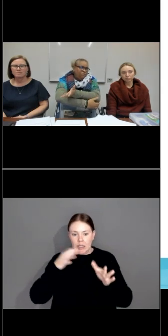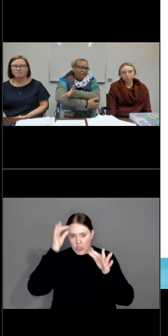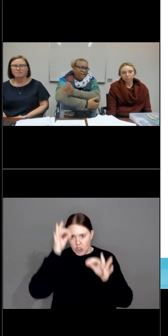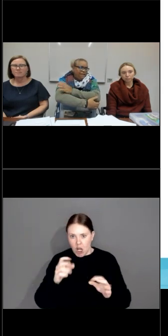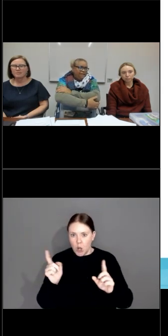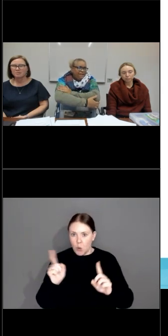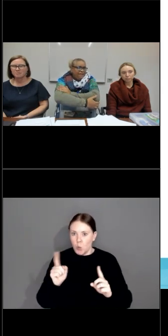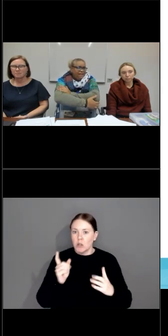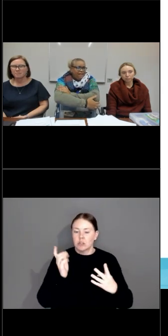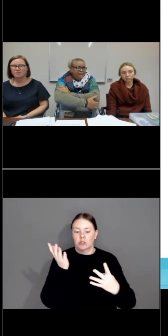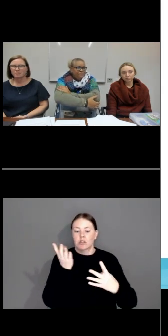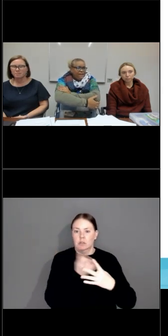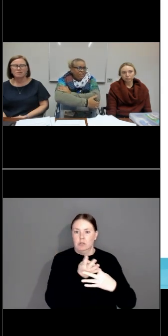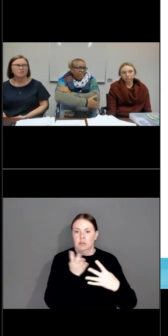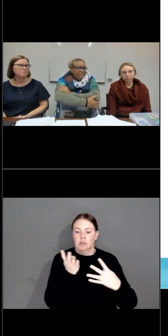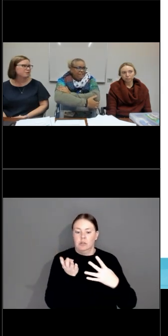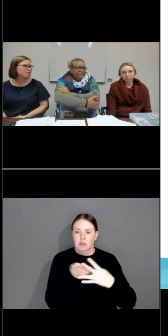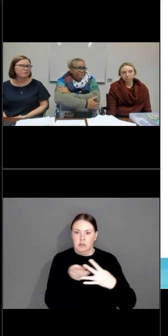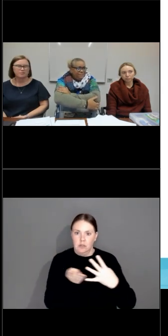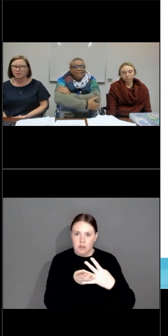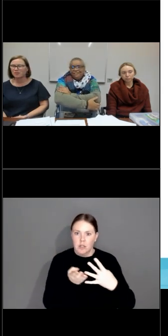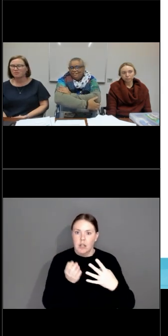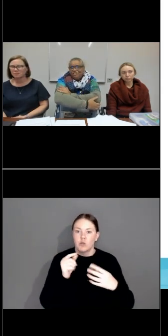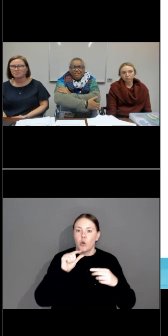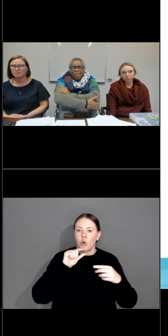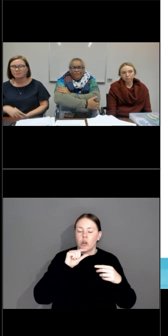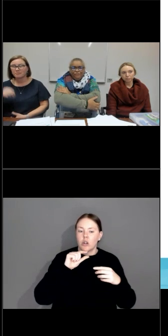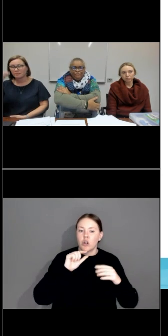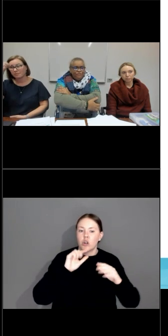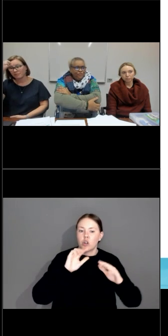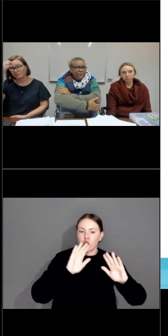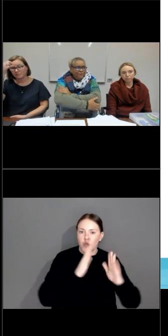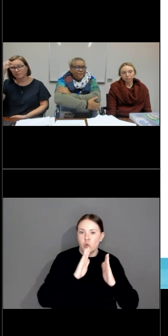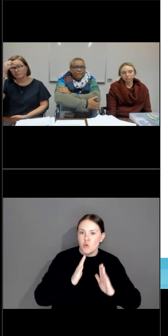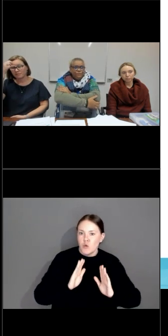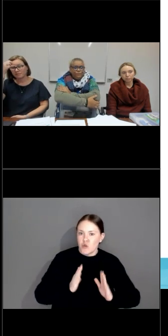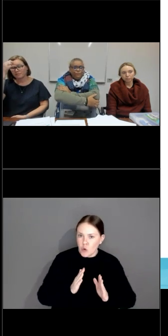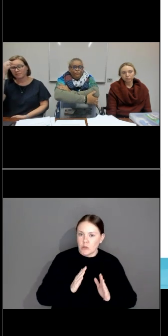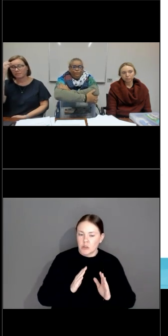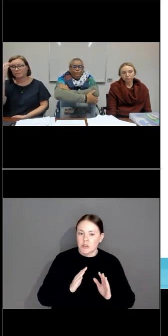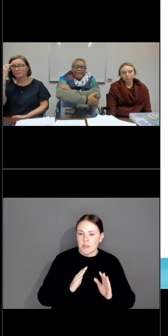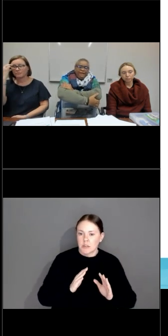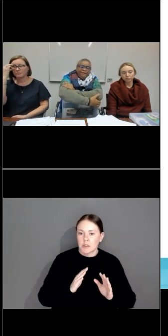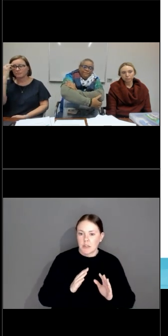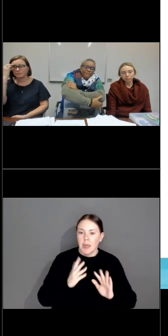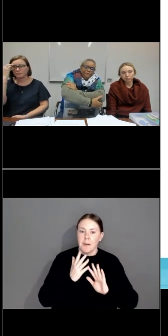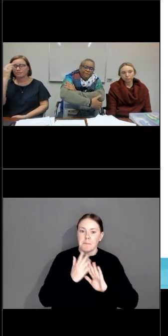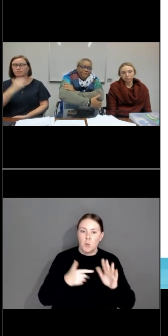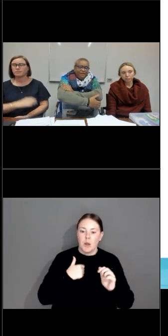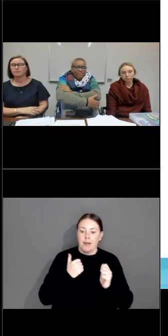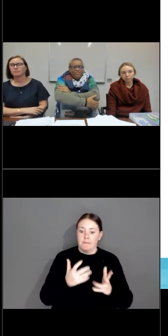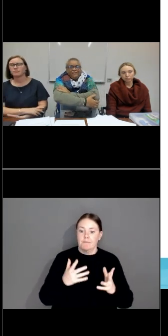right now yeah um I generally get yeah generally a brief overview um and we um I generally can get